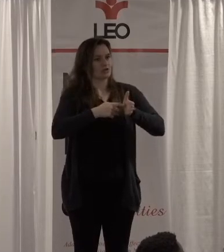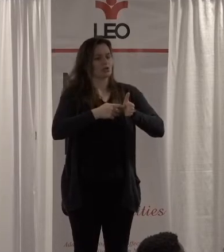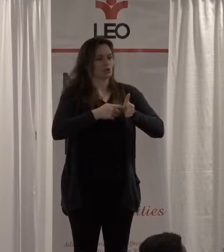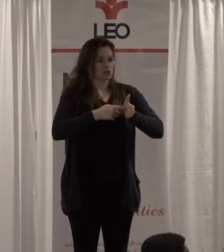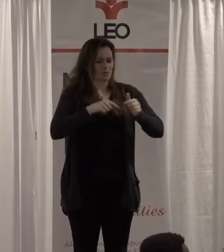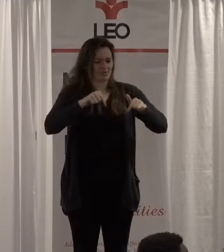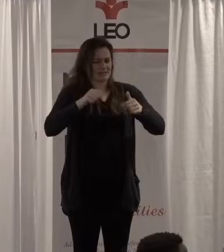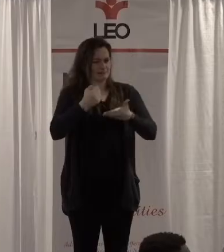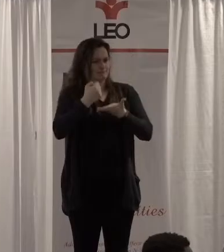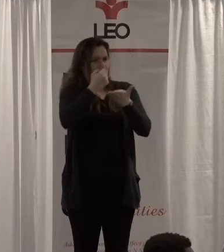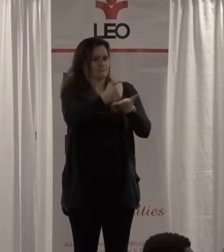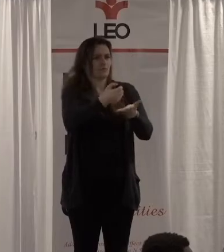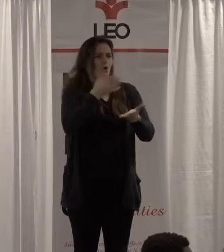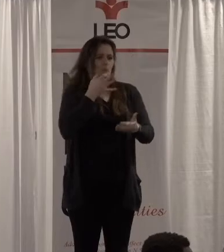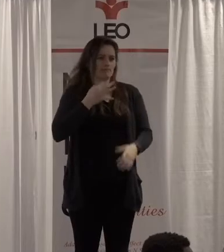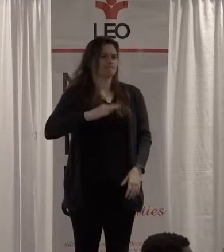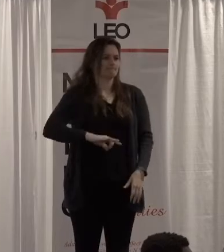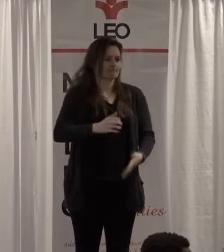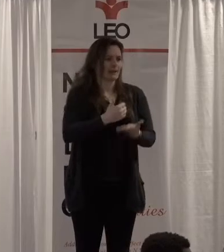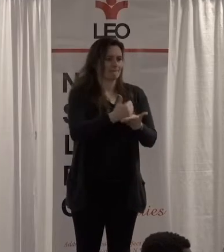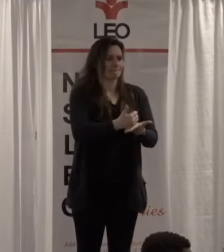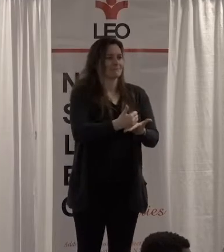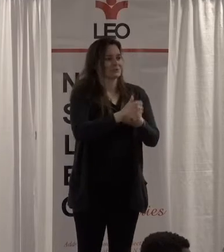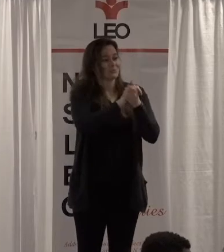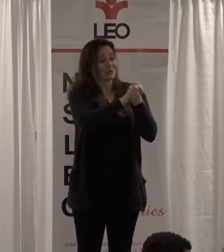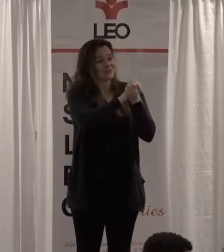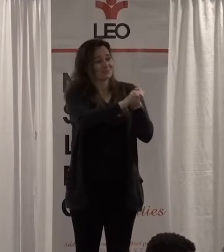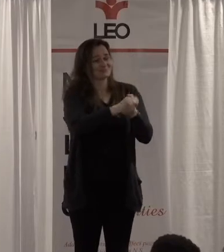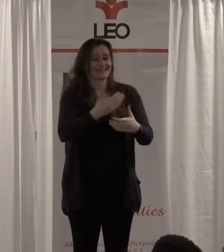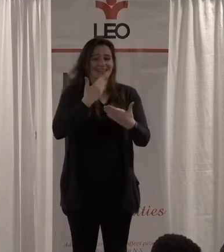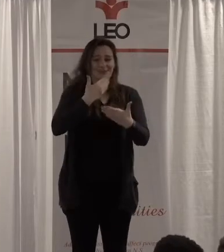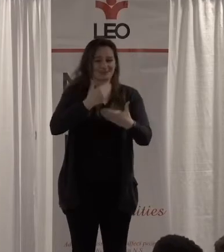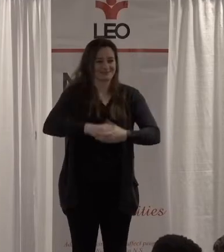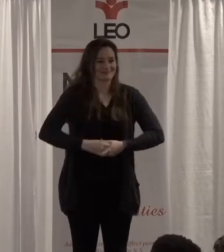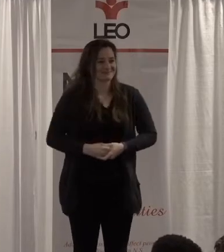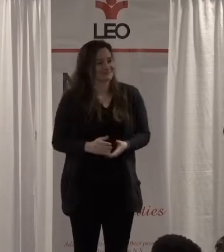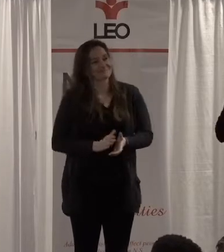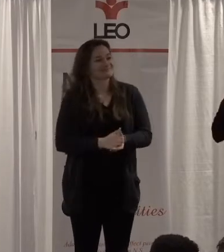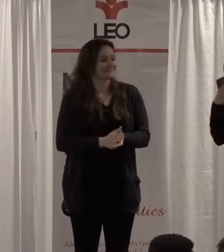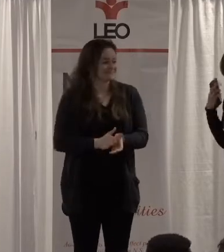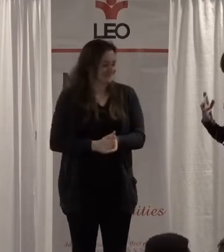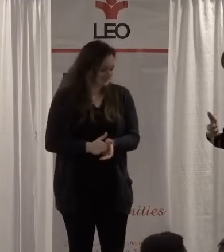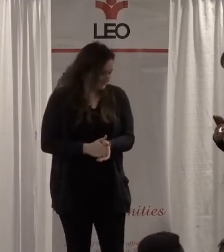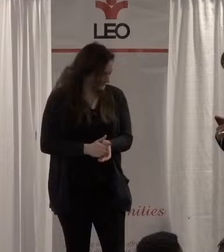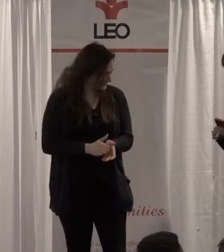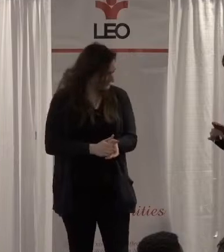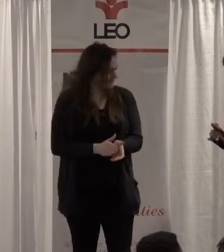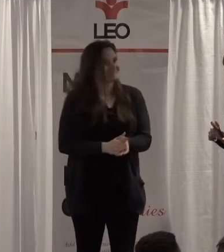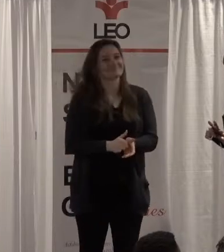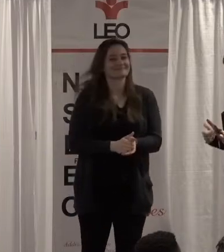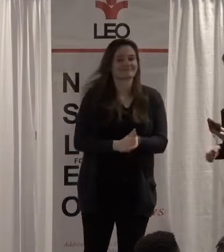SO CONGRATULATIONS TO YOU AND THANK YOU VERY MUCH.